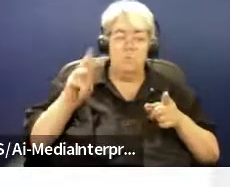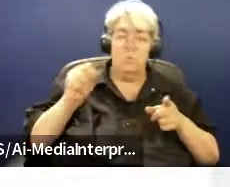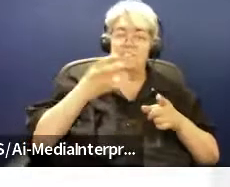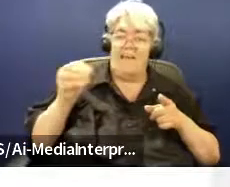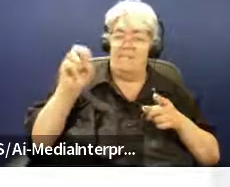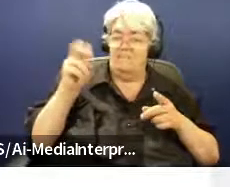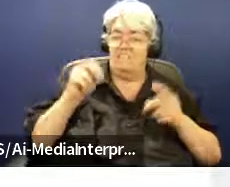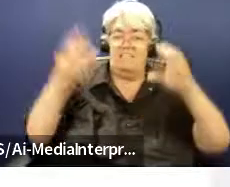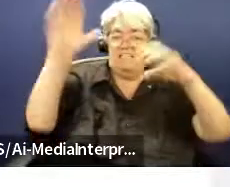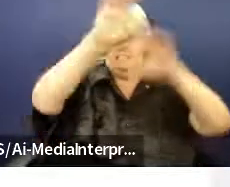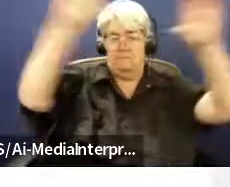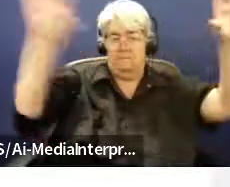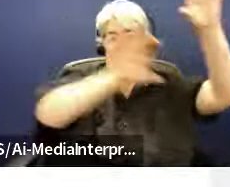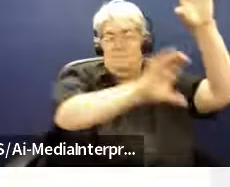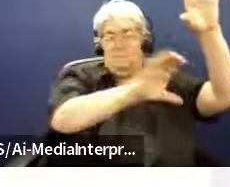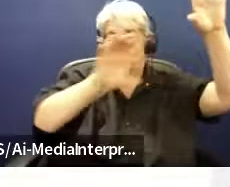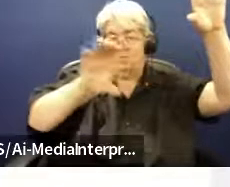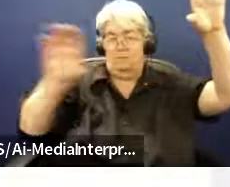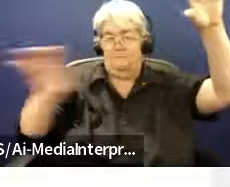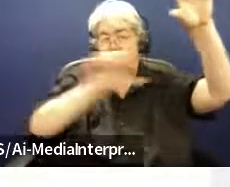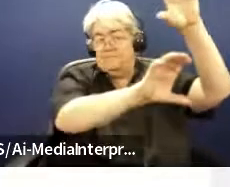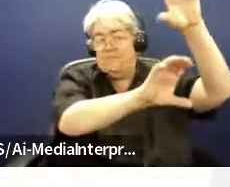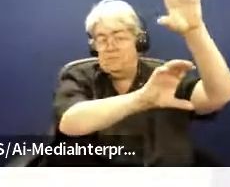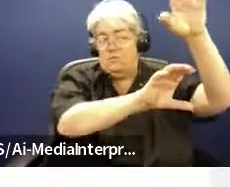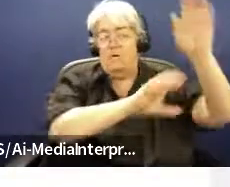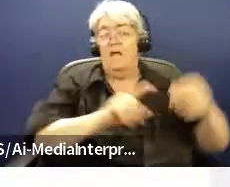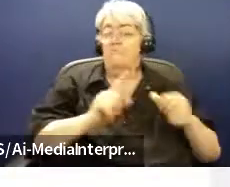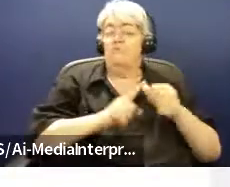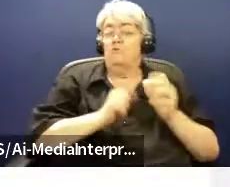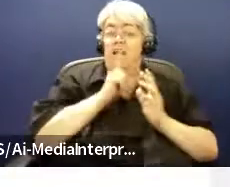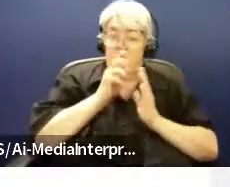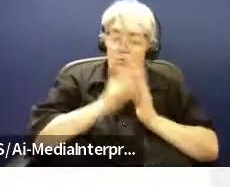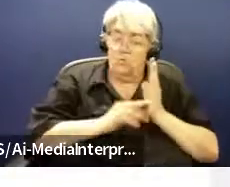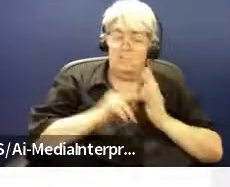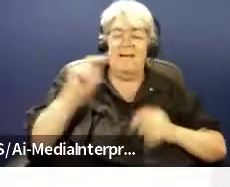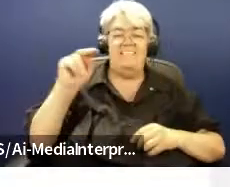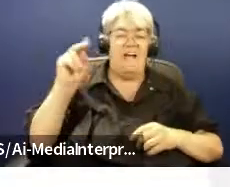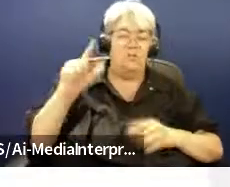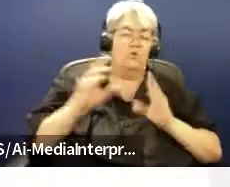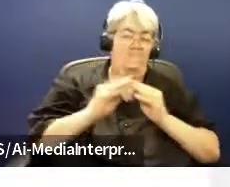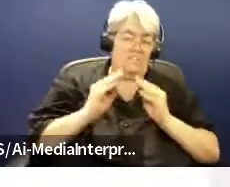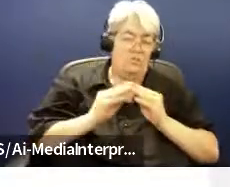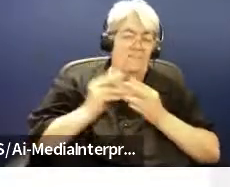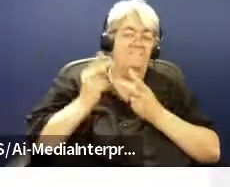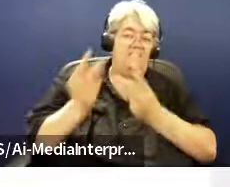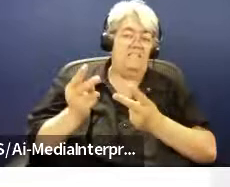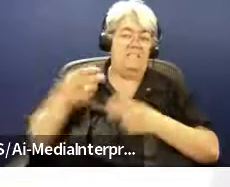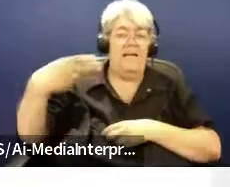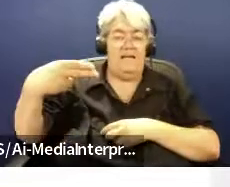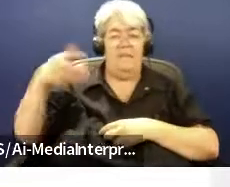Next there was a heading at level III… SPEAKER: News and events heading level III. SPEAKER: